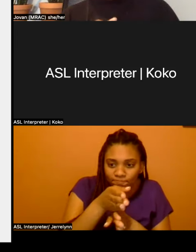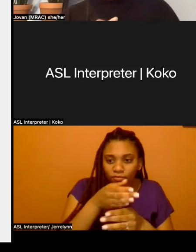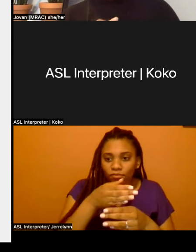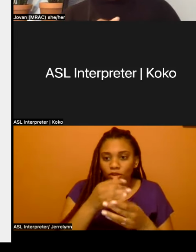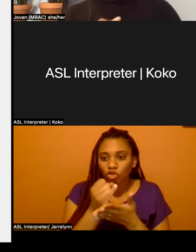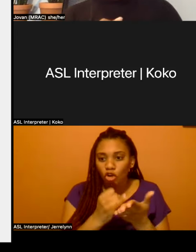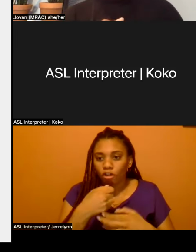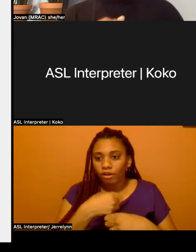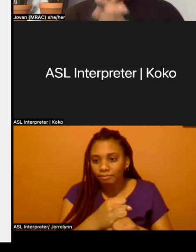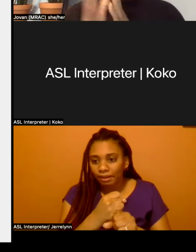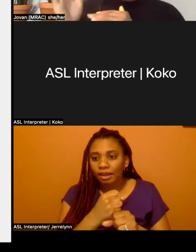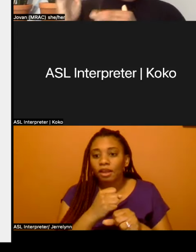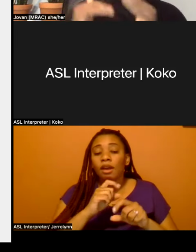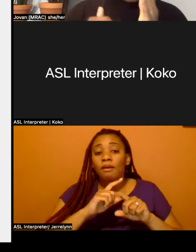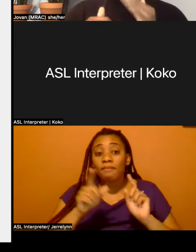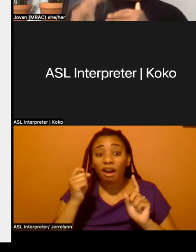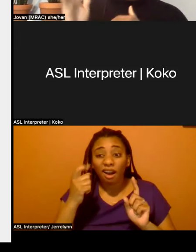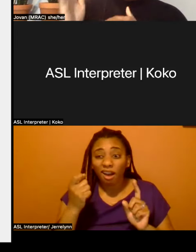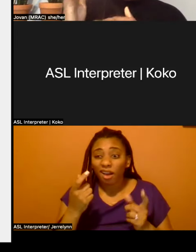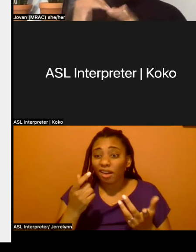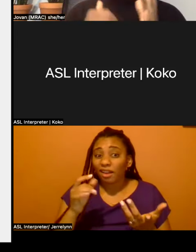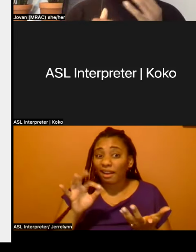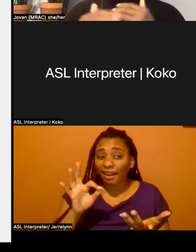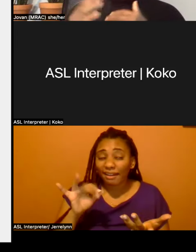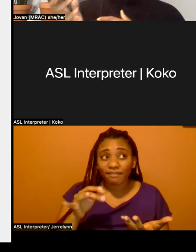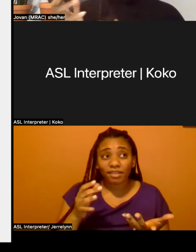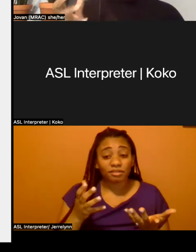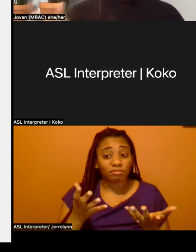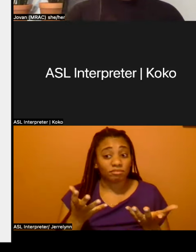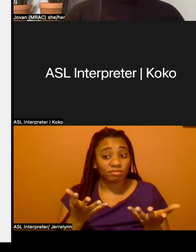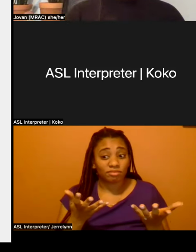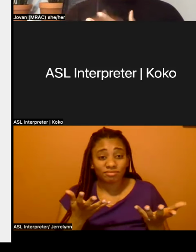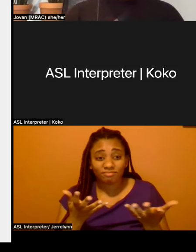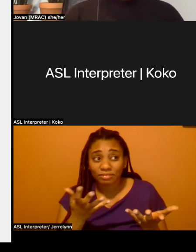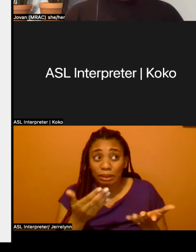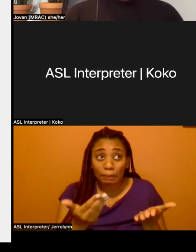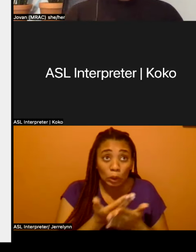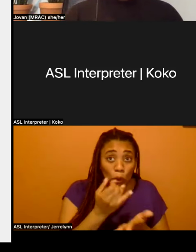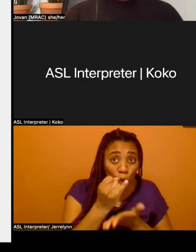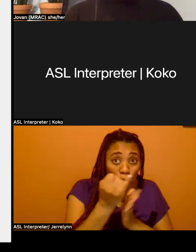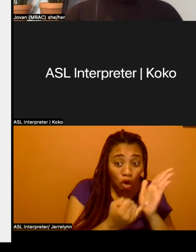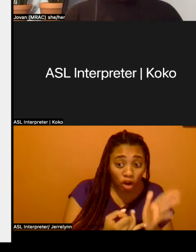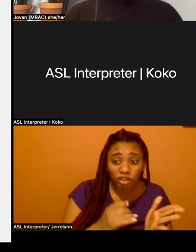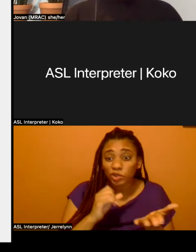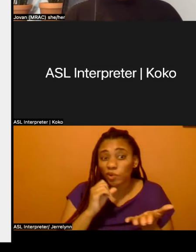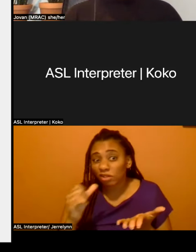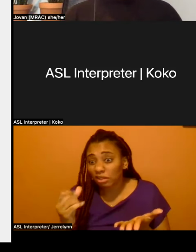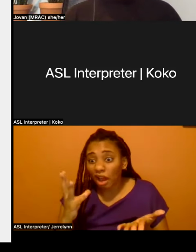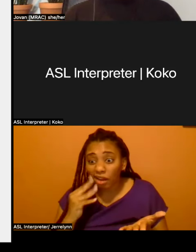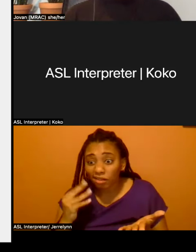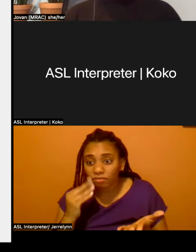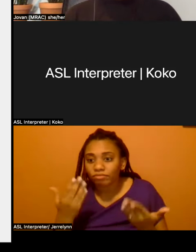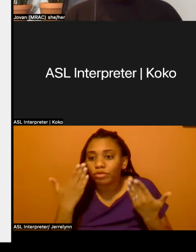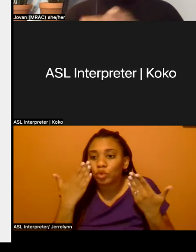But if you are not sure, you know, whether or not you're emerging, definitely reach out to us to have a conversation.